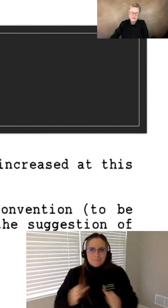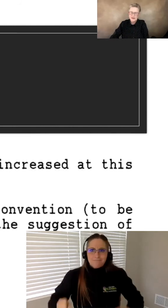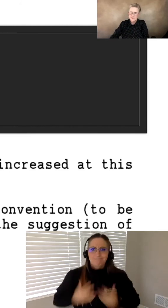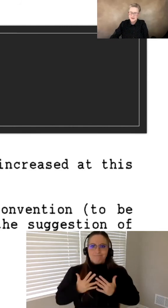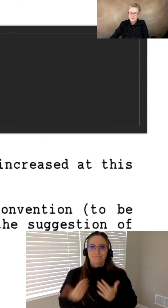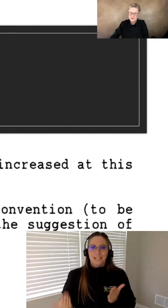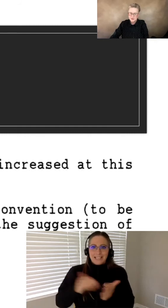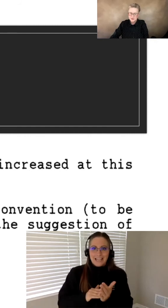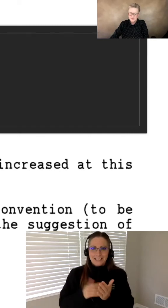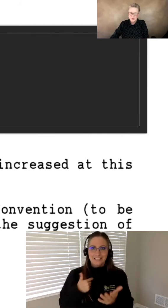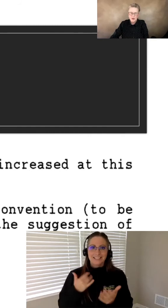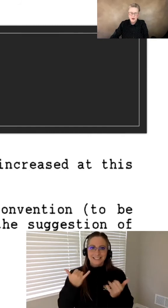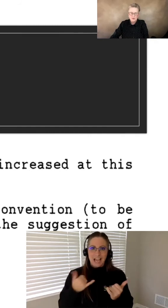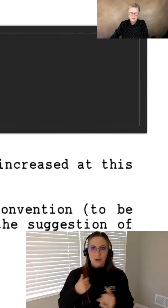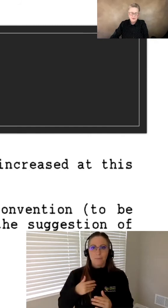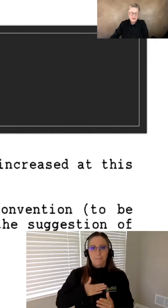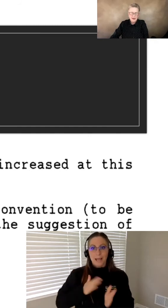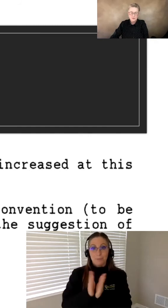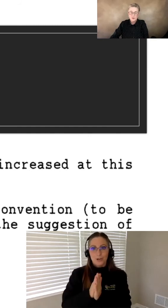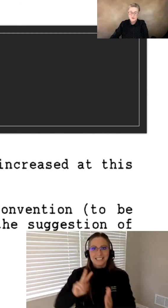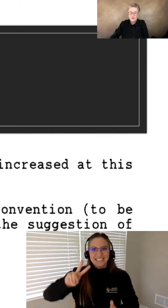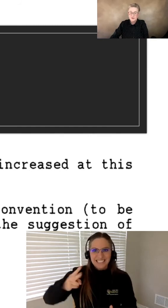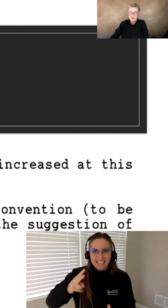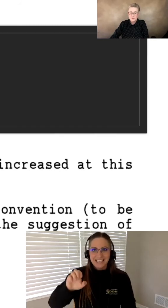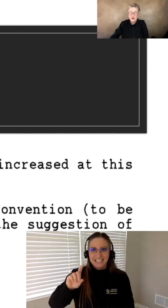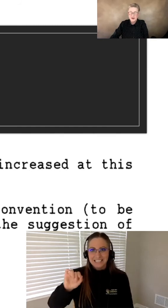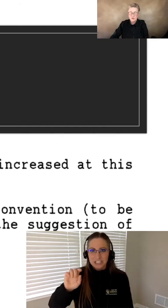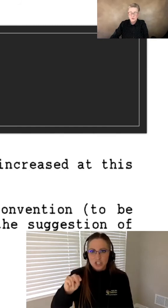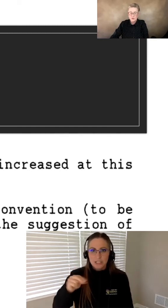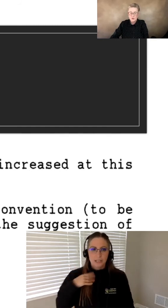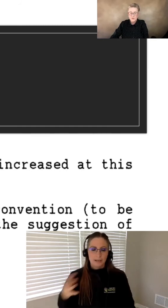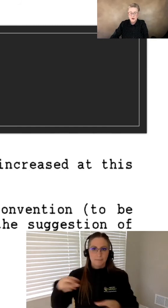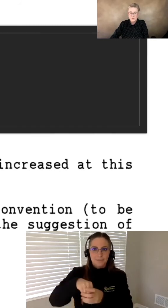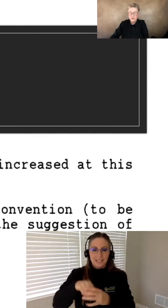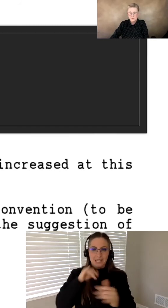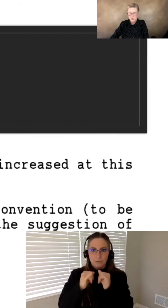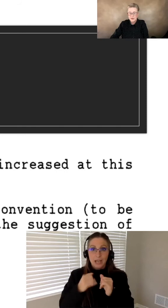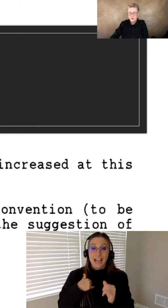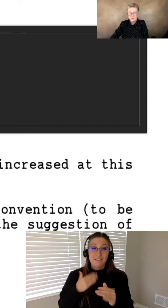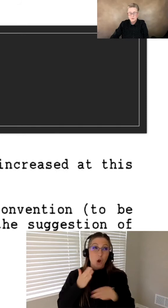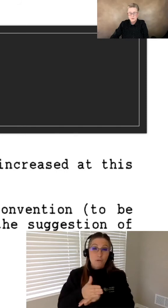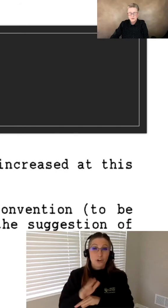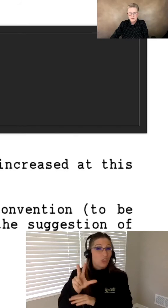that second edition of the book out and put the interviews in, I have over 35 almost 40 interviews